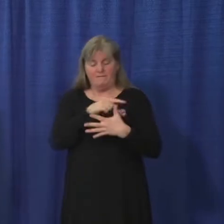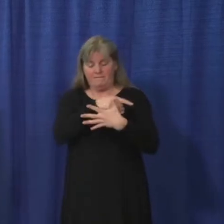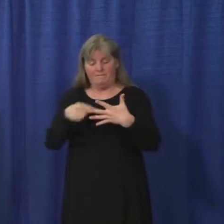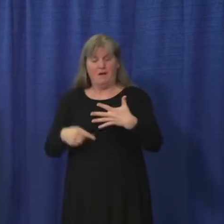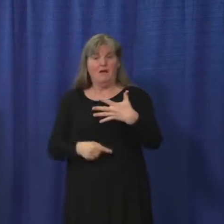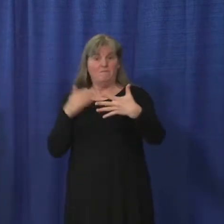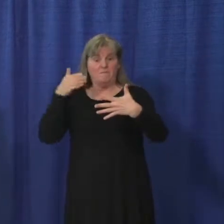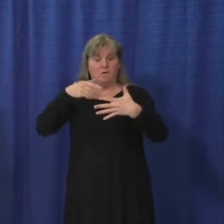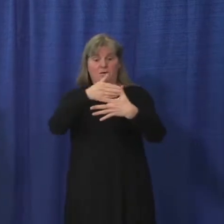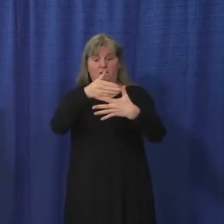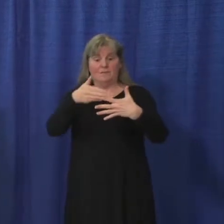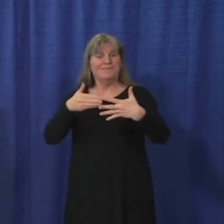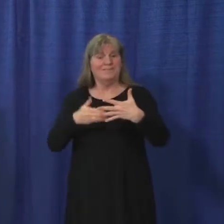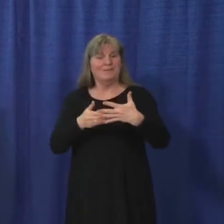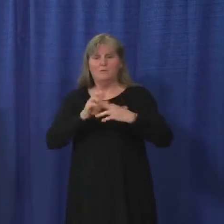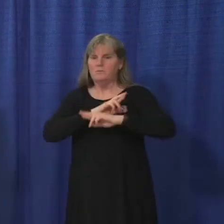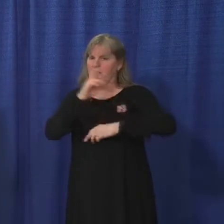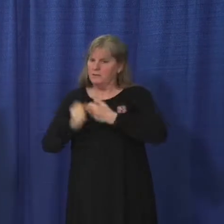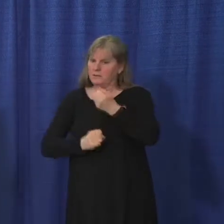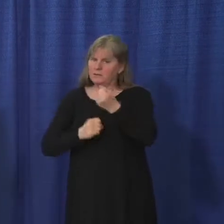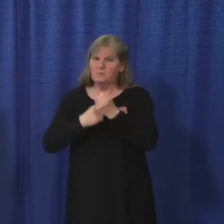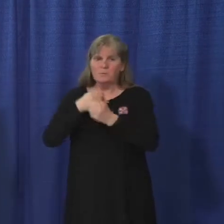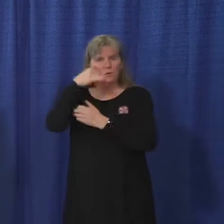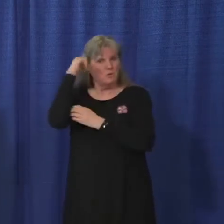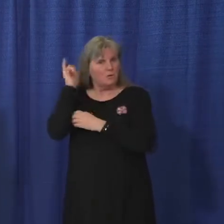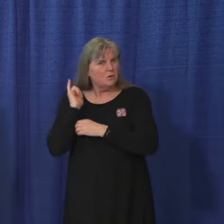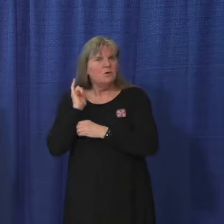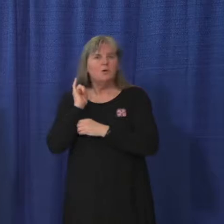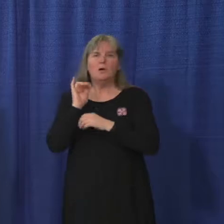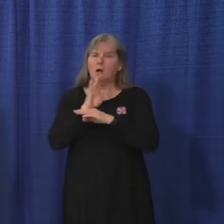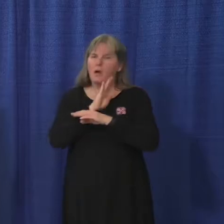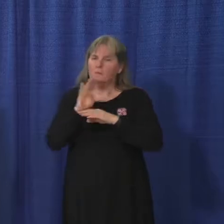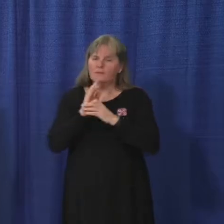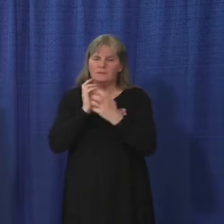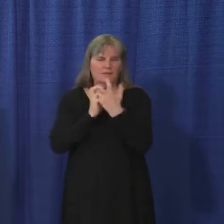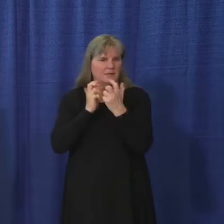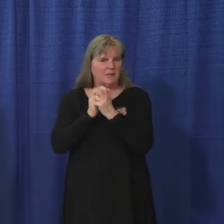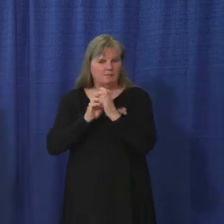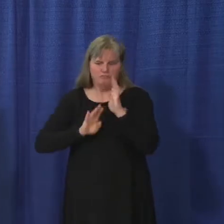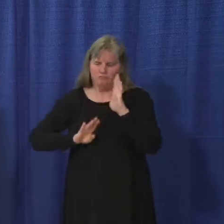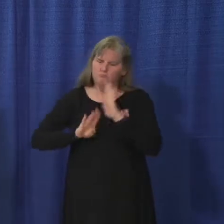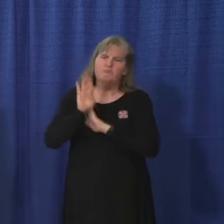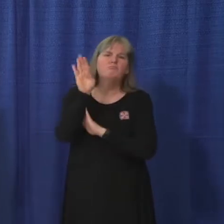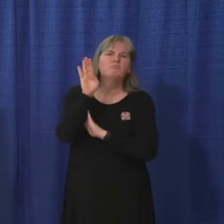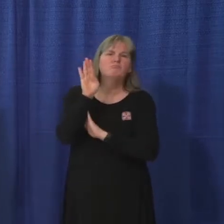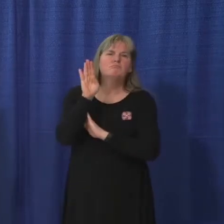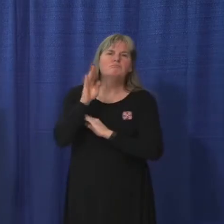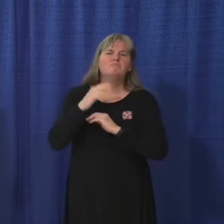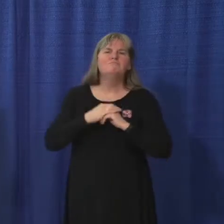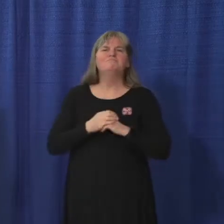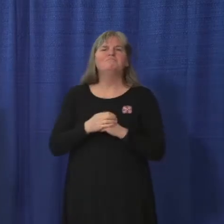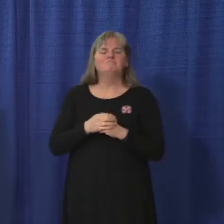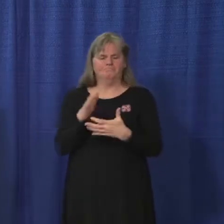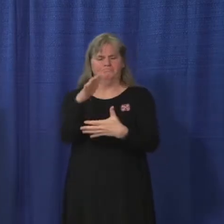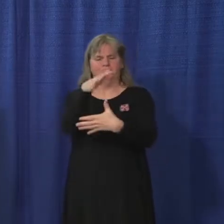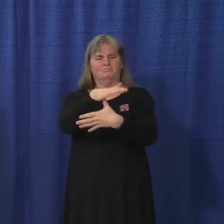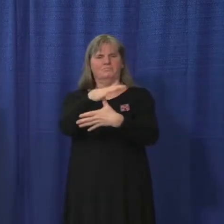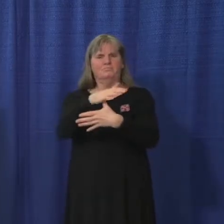economic adaptation and growth. The first area is people. We recognize that families must